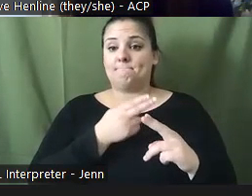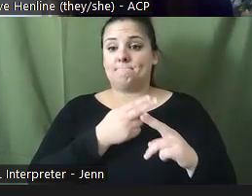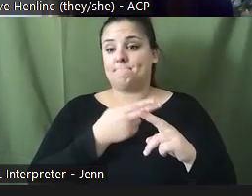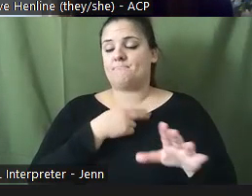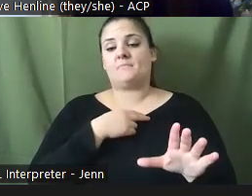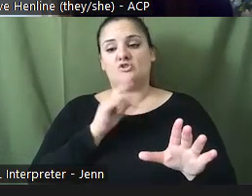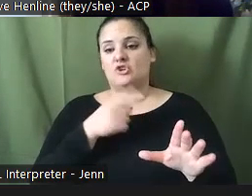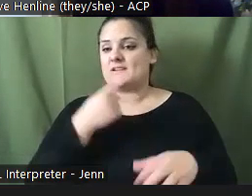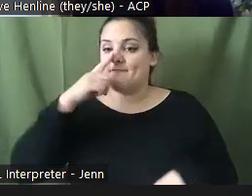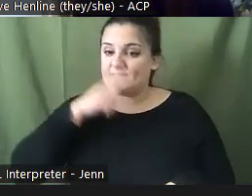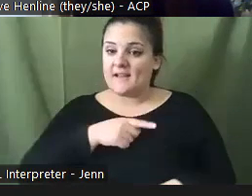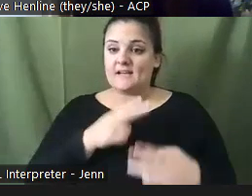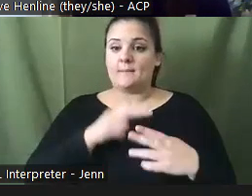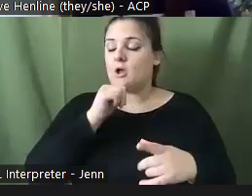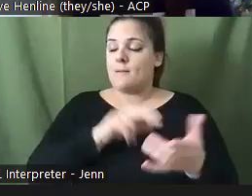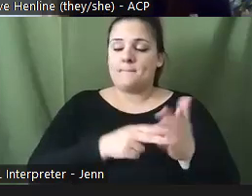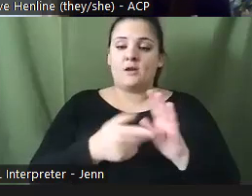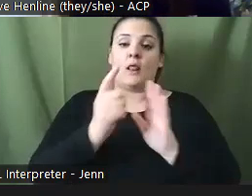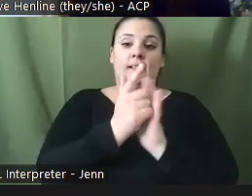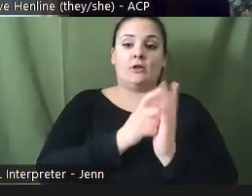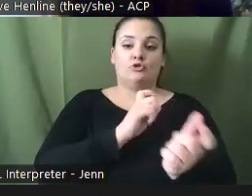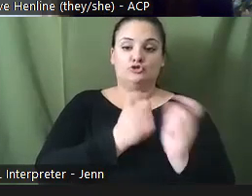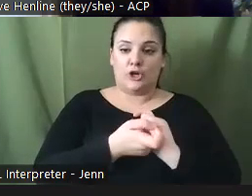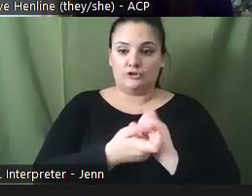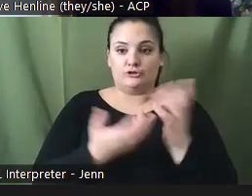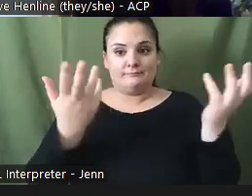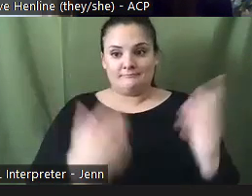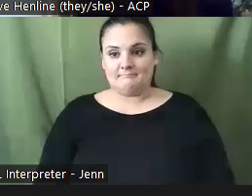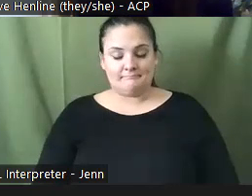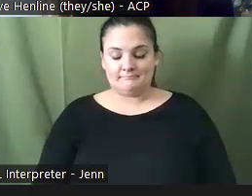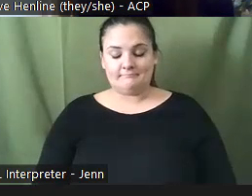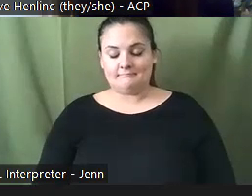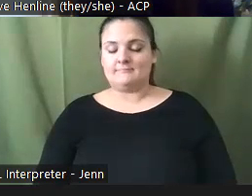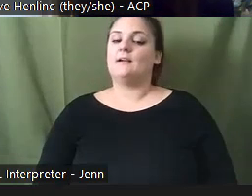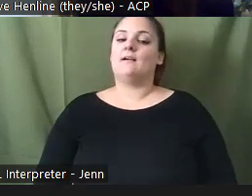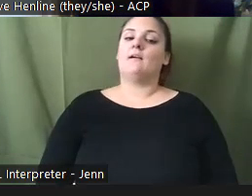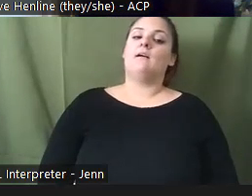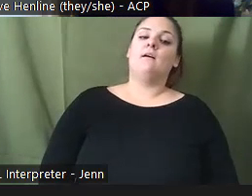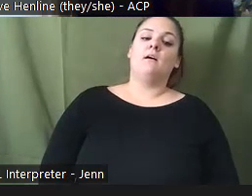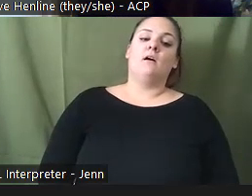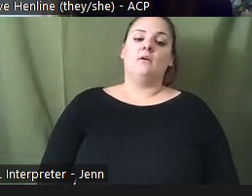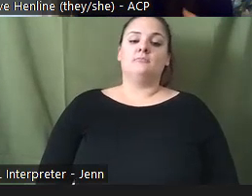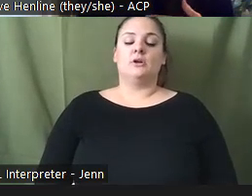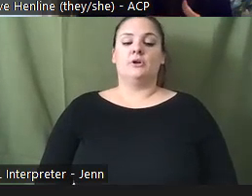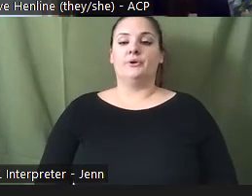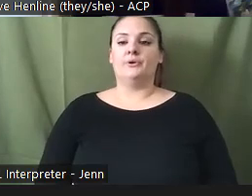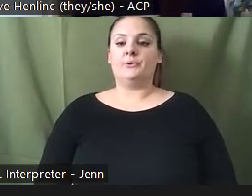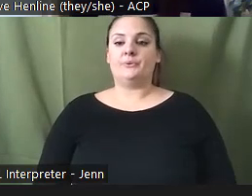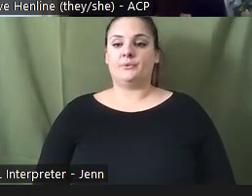your mail to, to a fake name. And you want it to be something that is not connected to